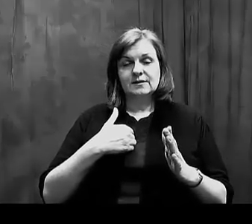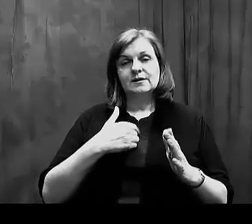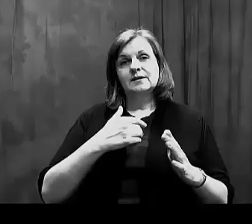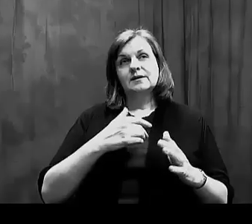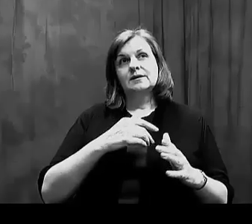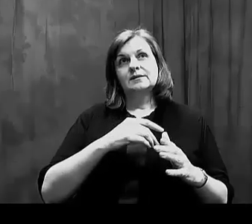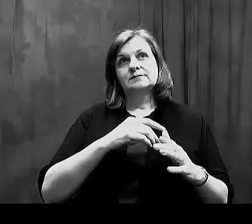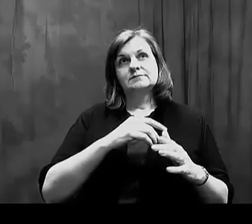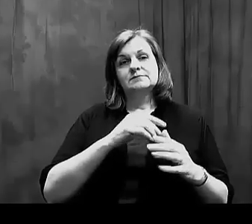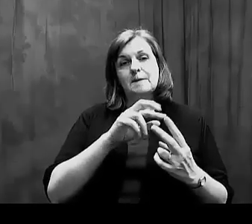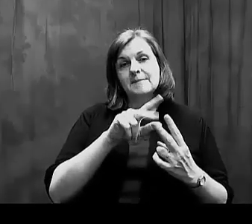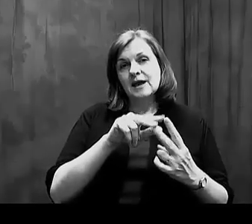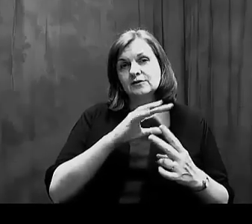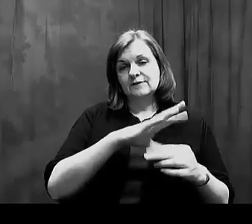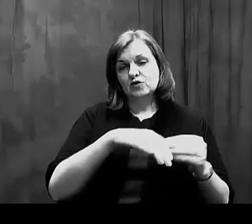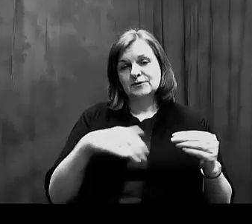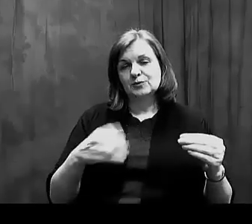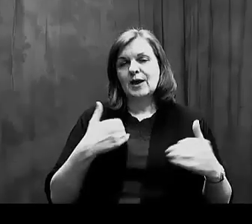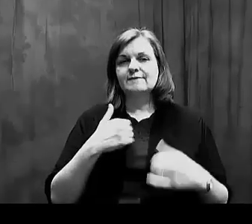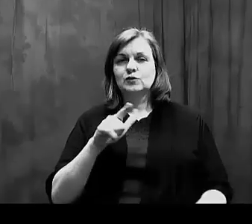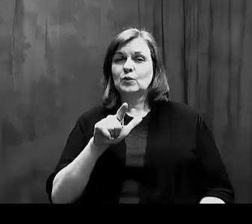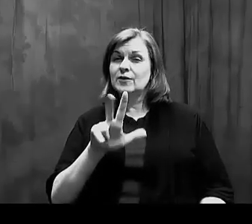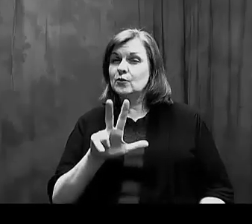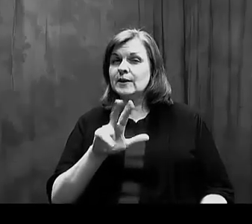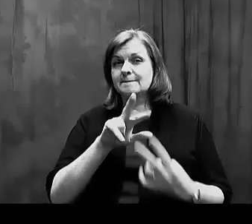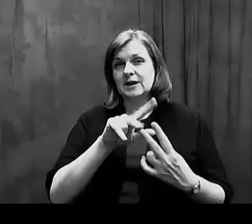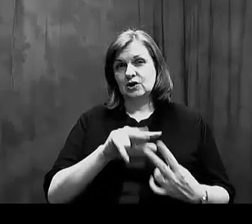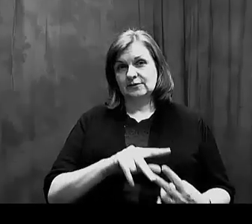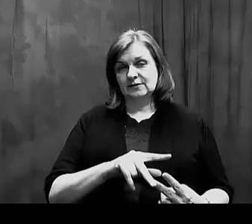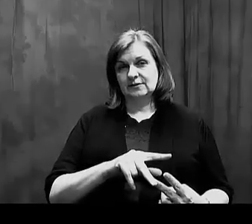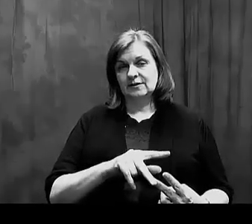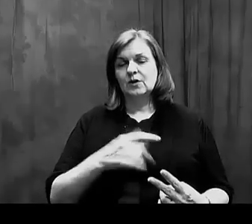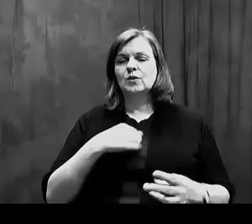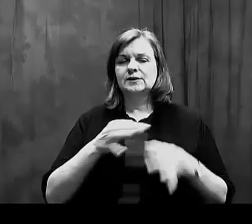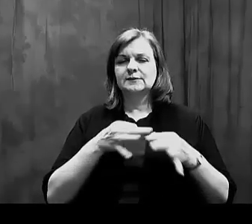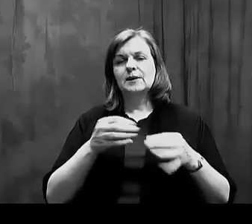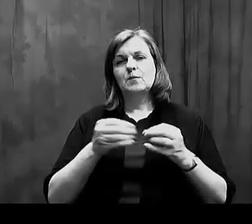so this means that you have two copies